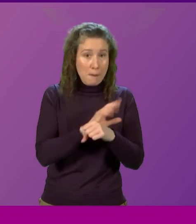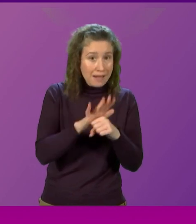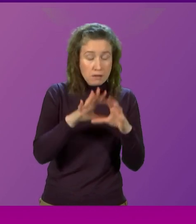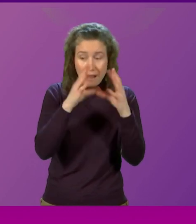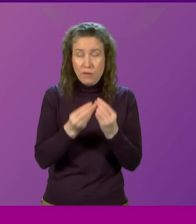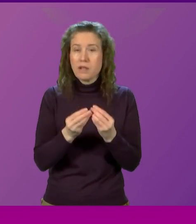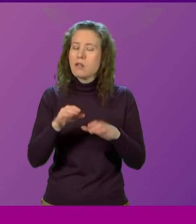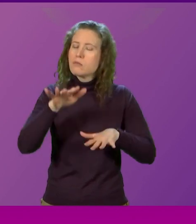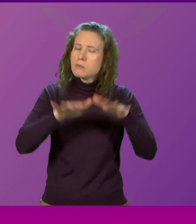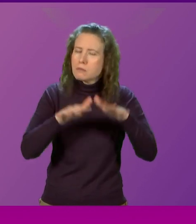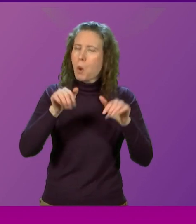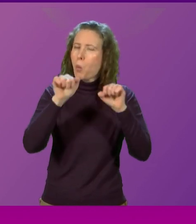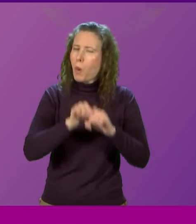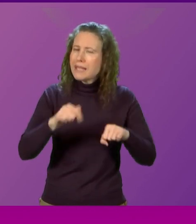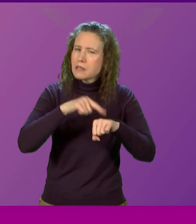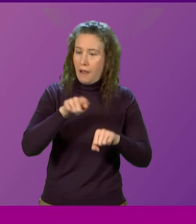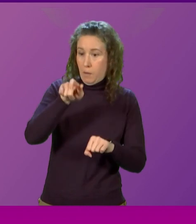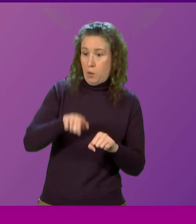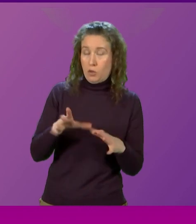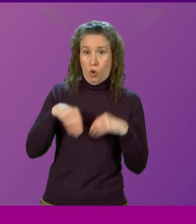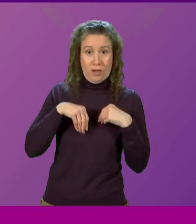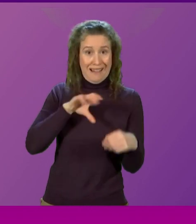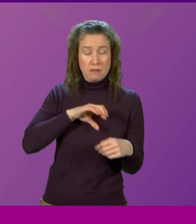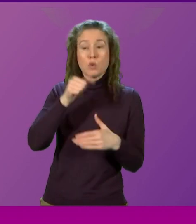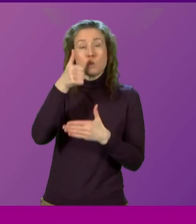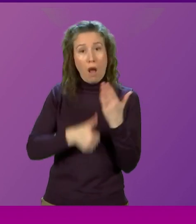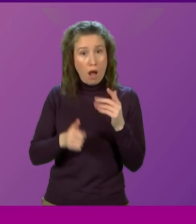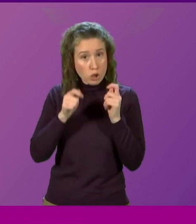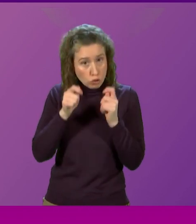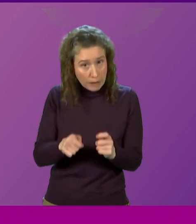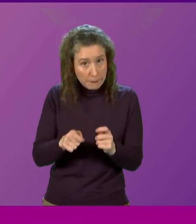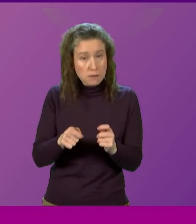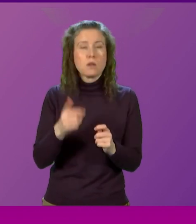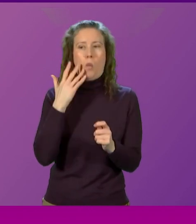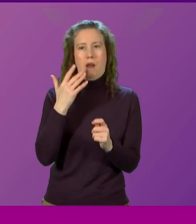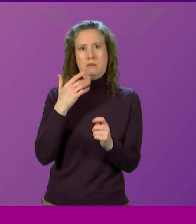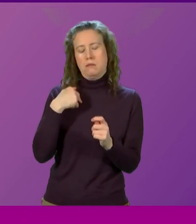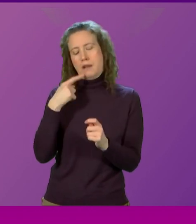waiting time for a patient with cancer to start treatment once a decision to treat has